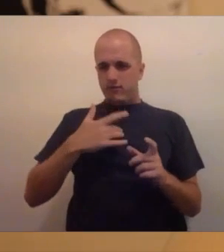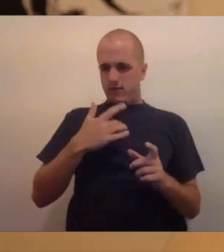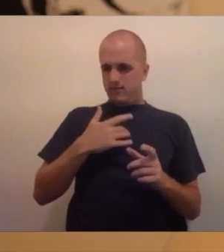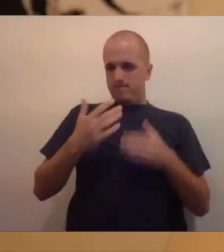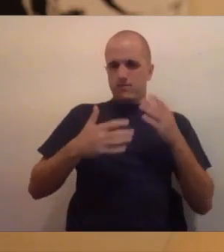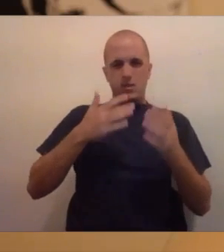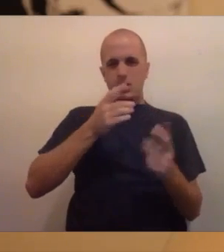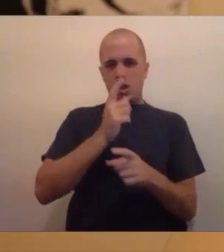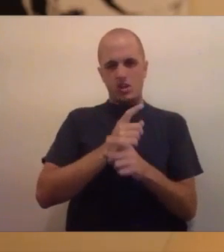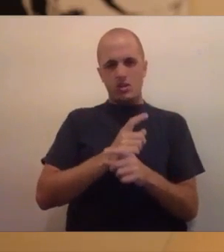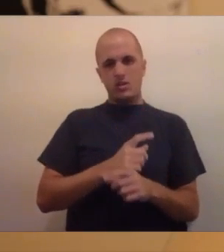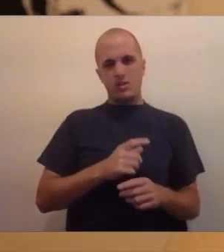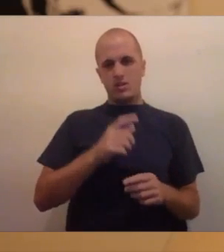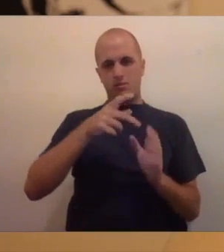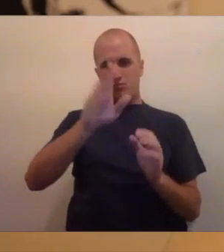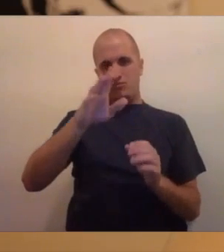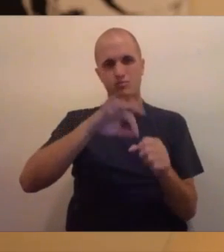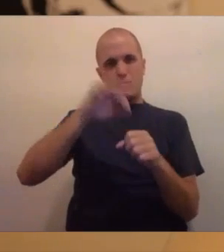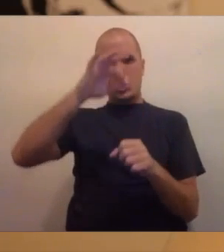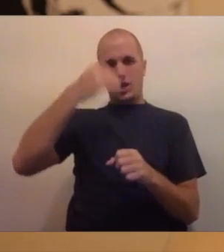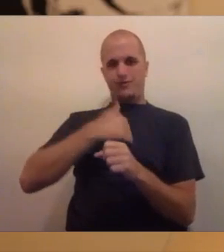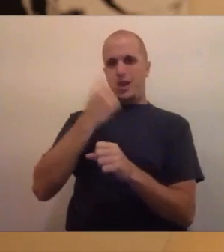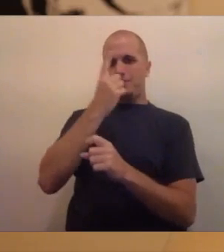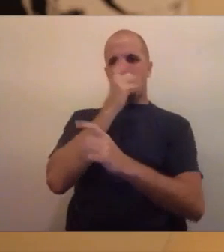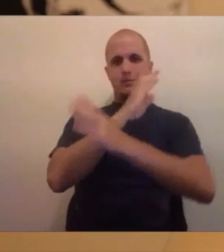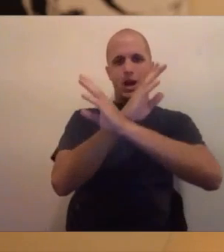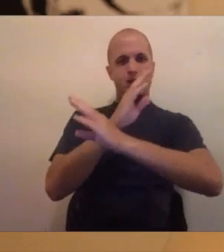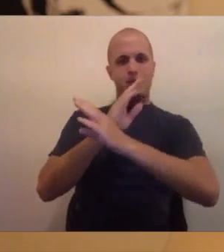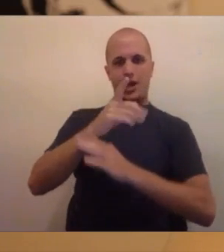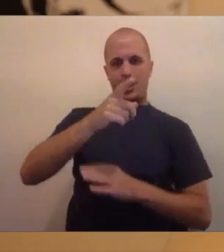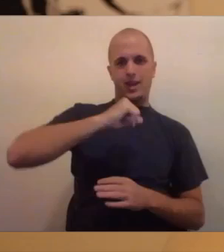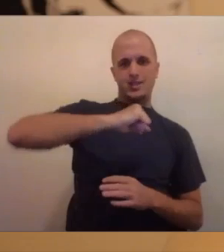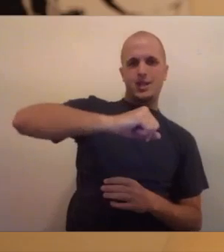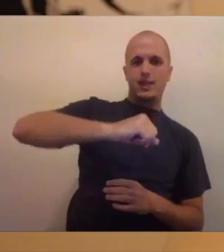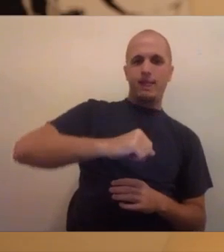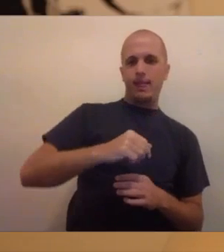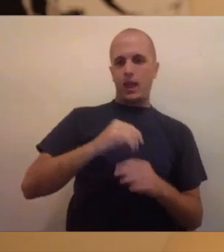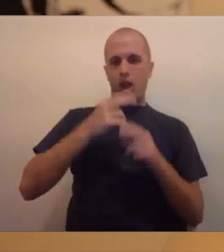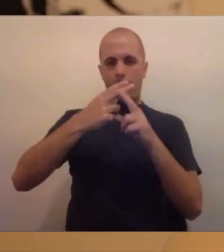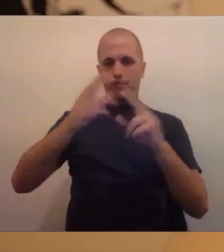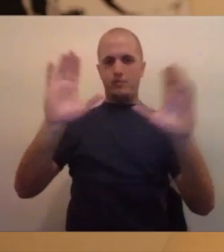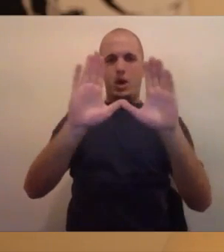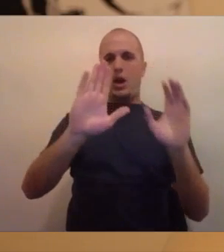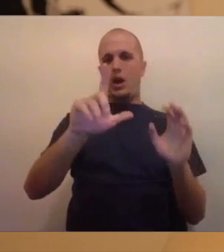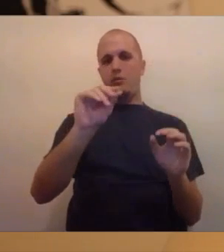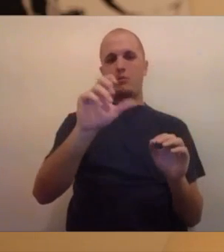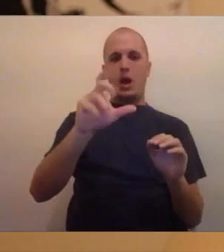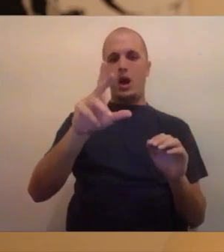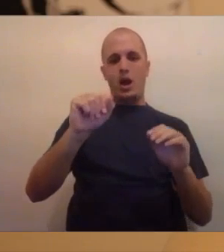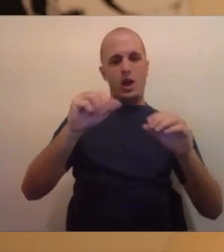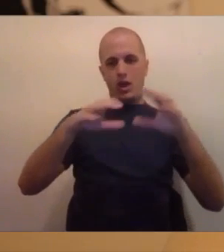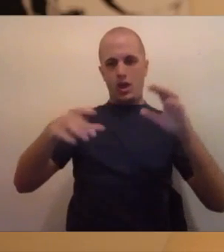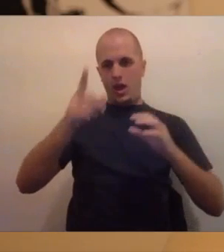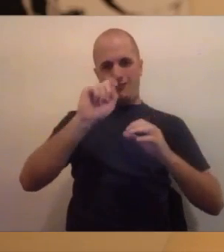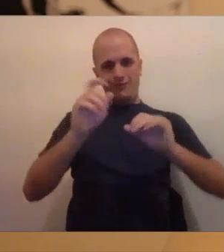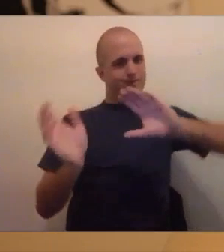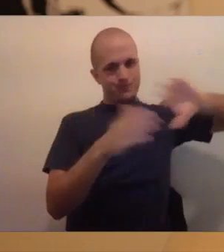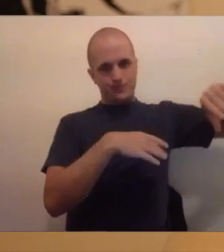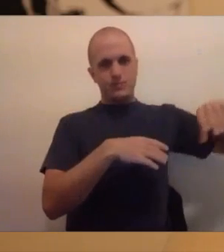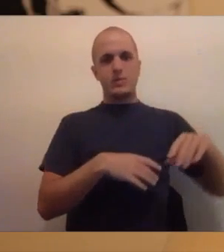you resist, when you resist, you block your spirituality. Resistance blocks